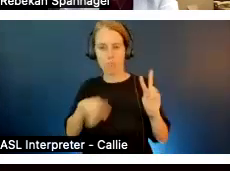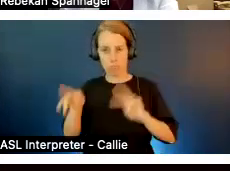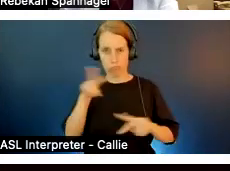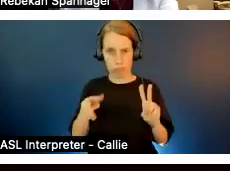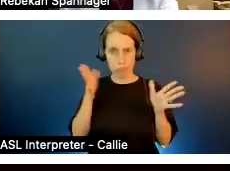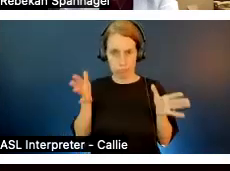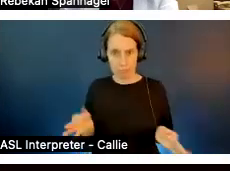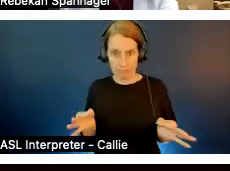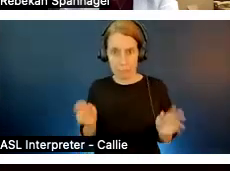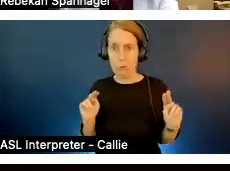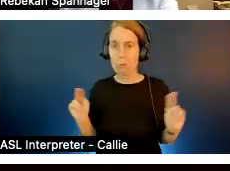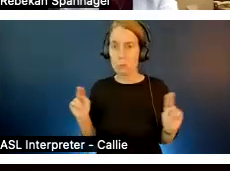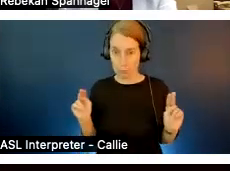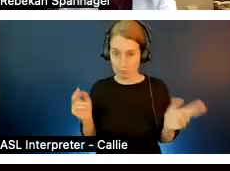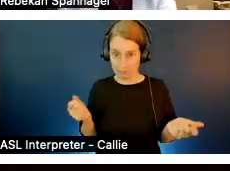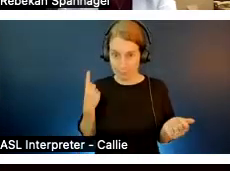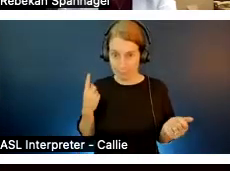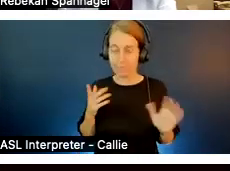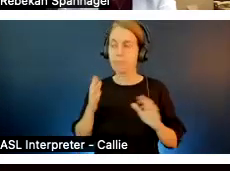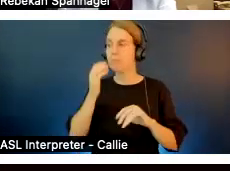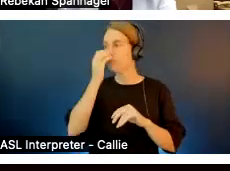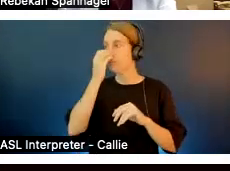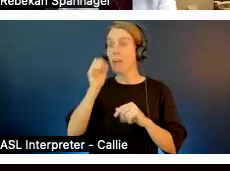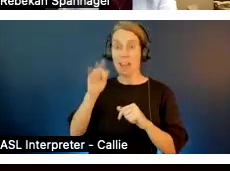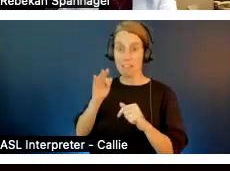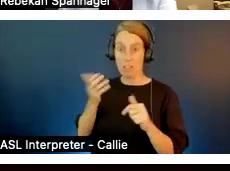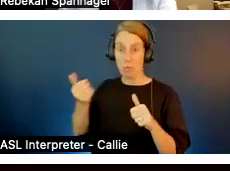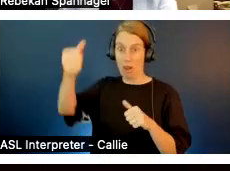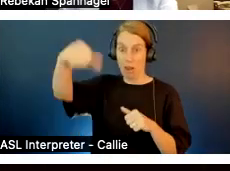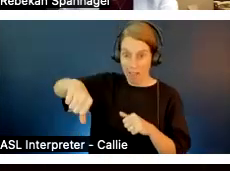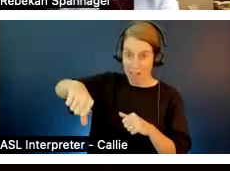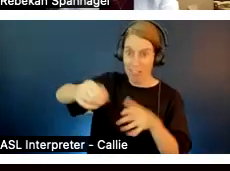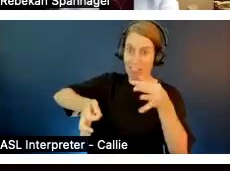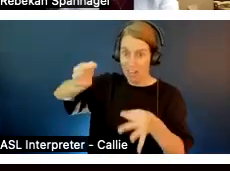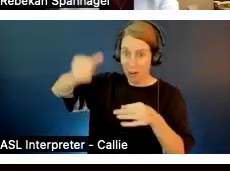lose that fair hearing you can appeal that to the administrative law court and your rights to that